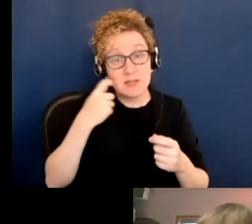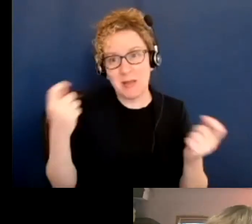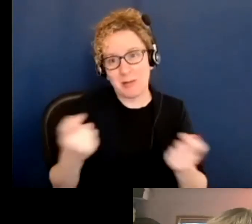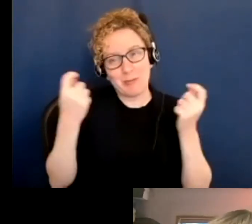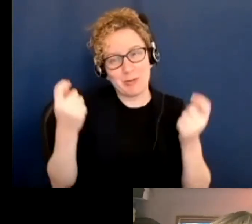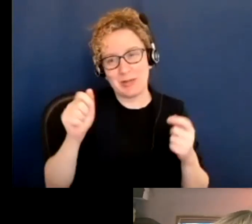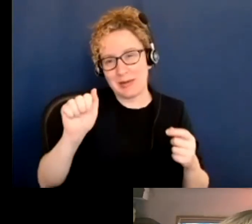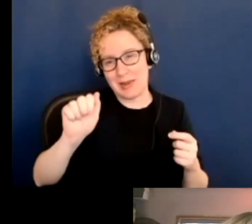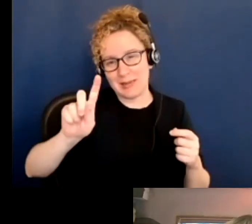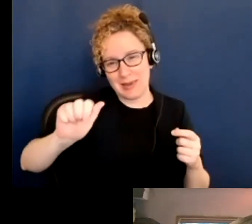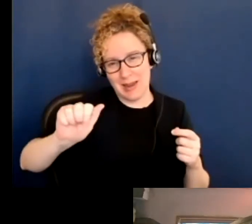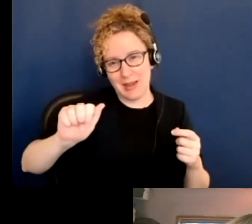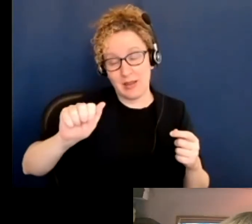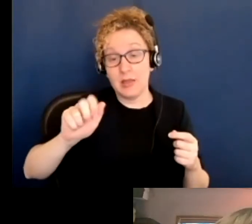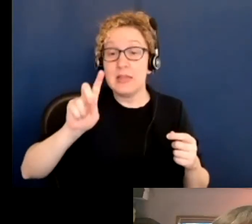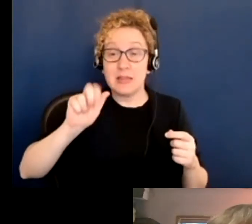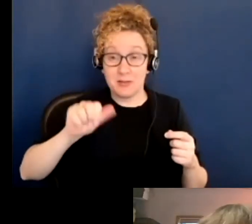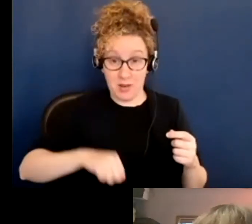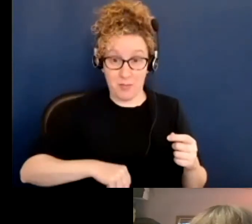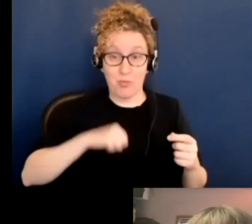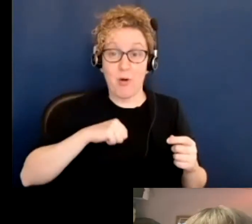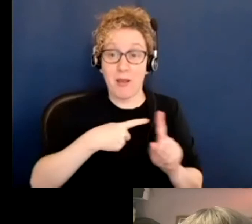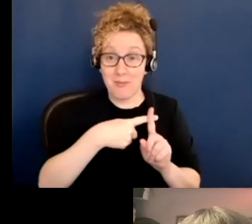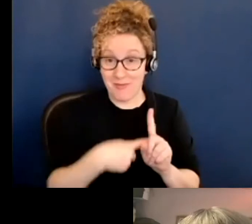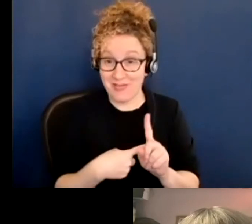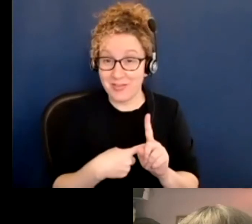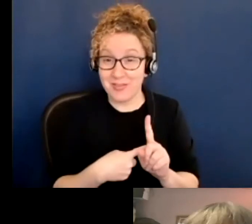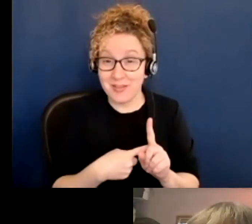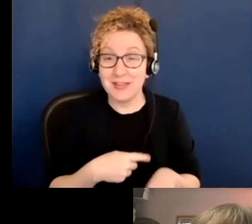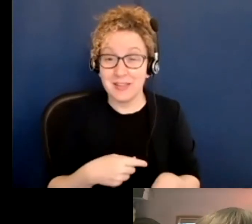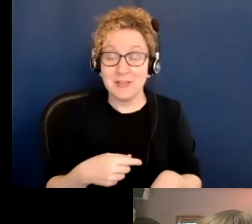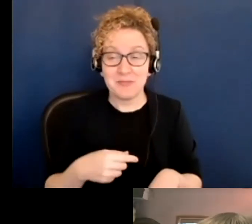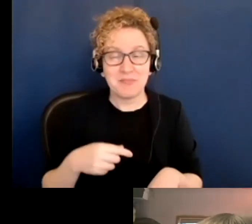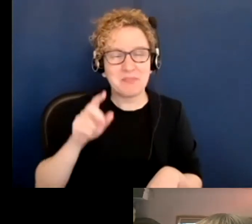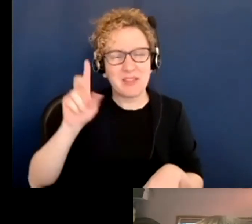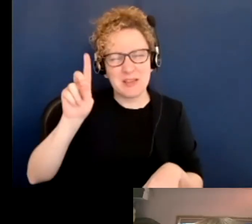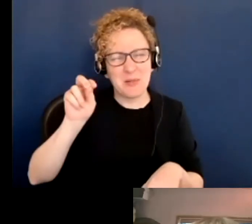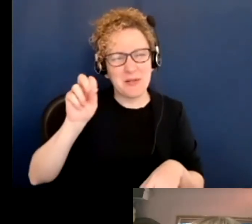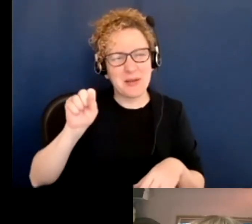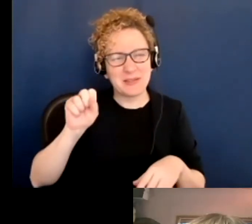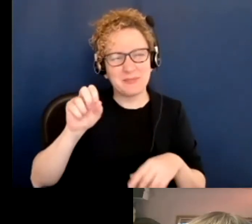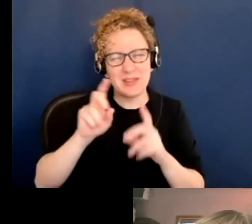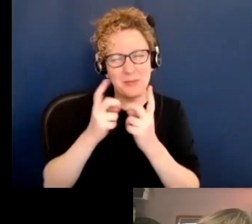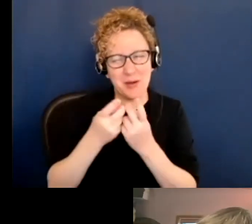It is disability pride month and as the State Department mentioned, it is also the 75th